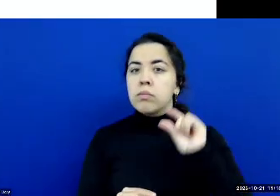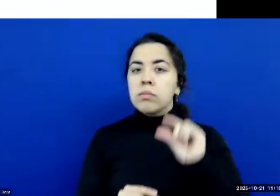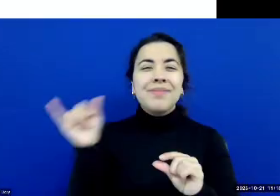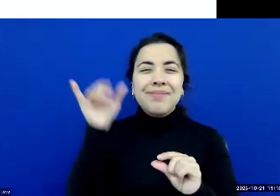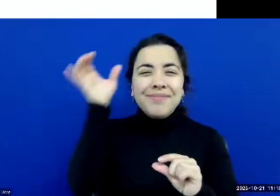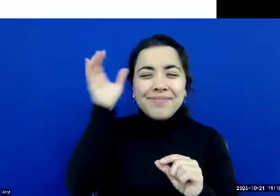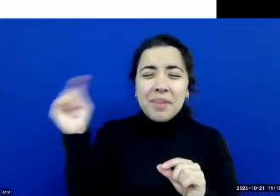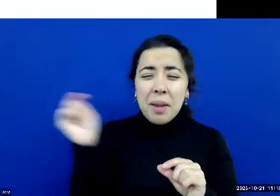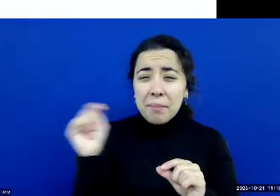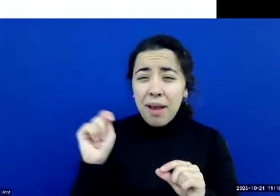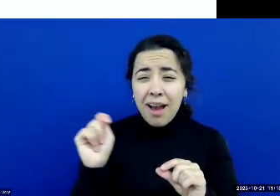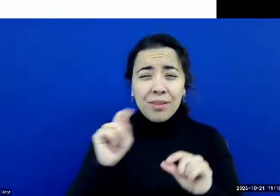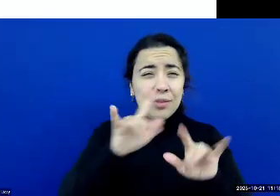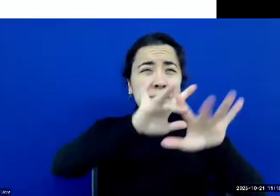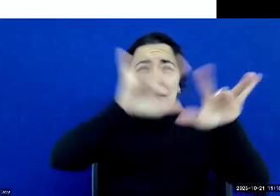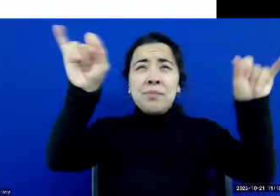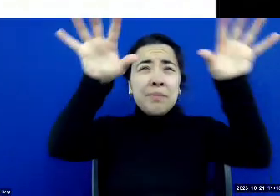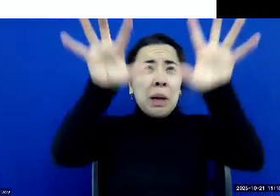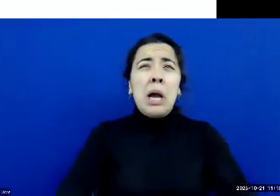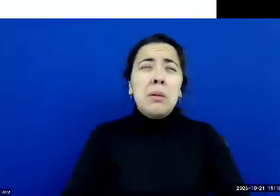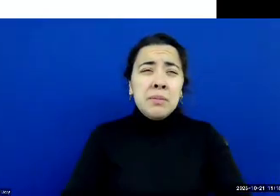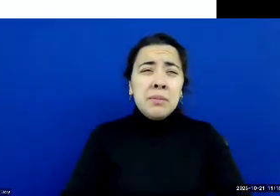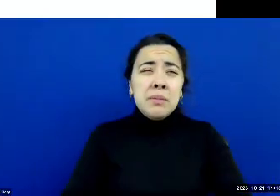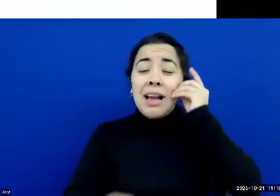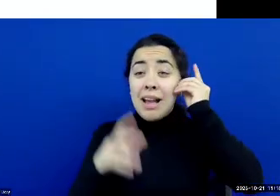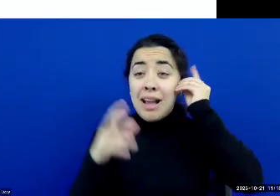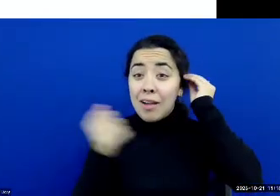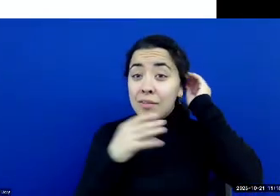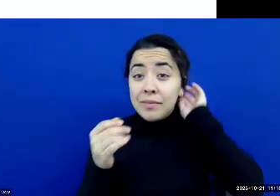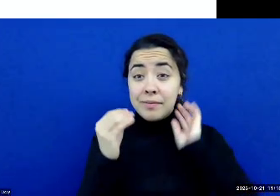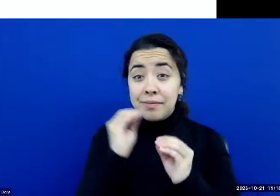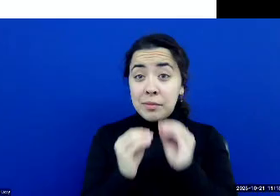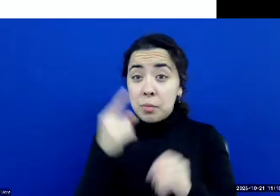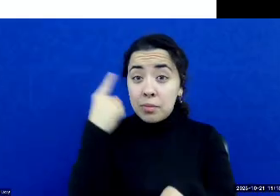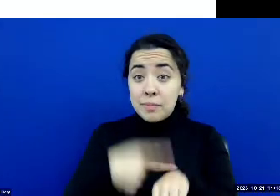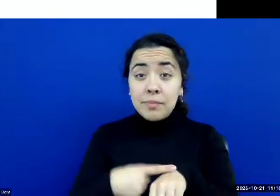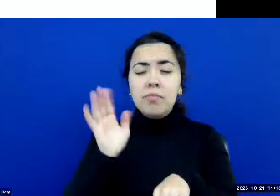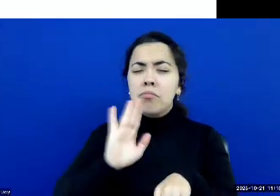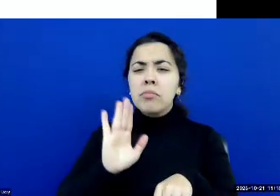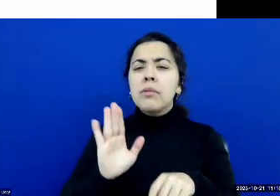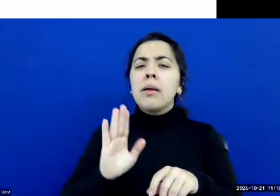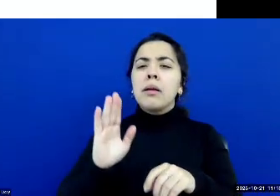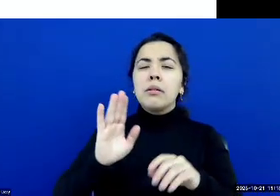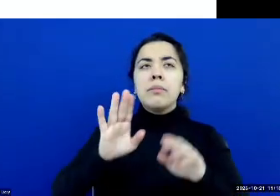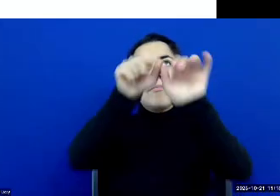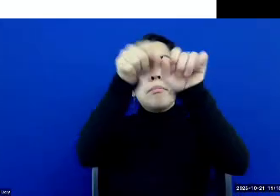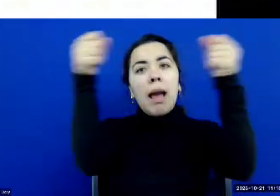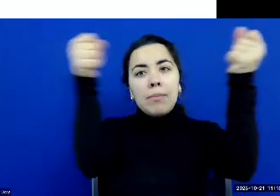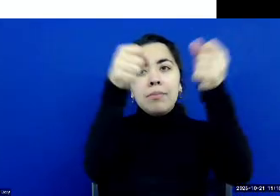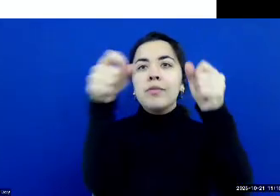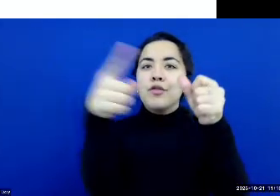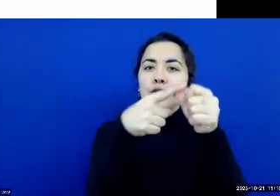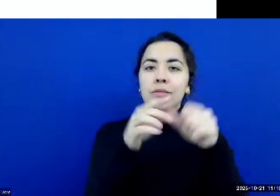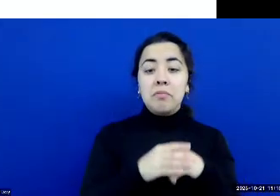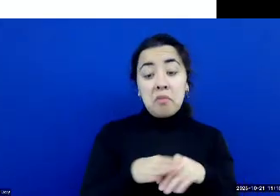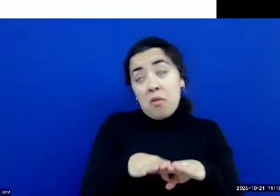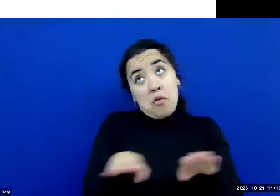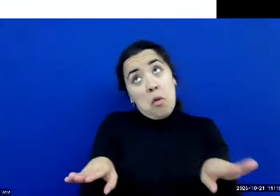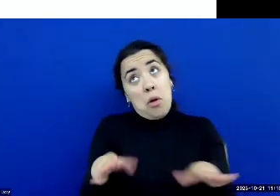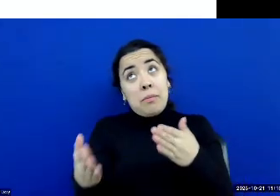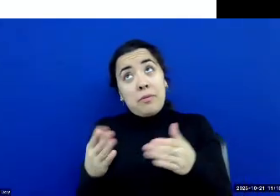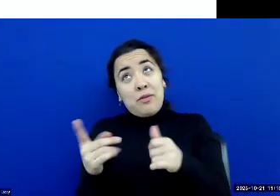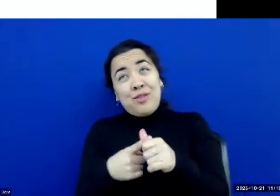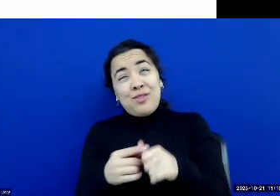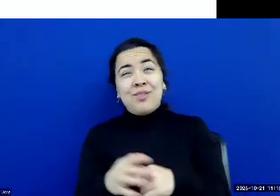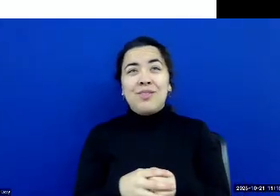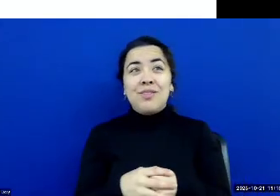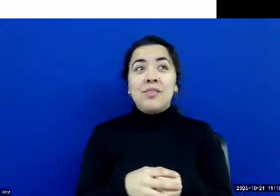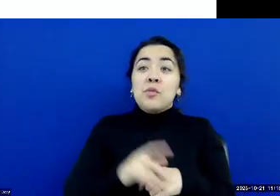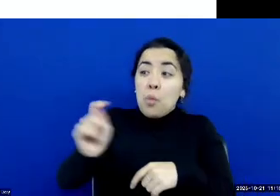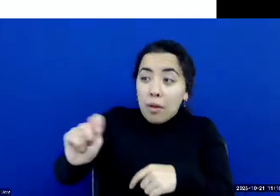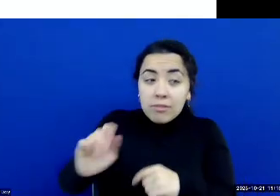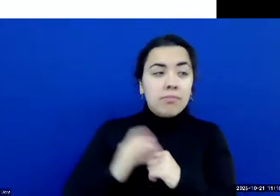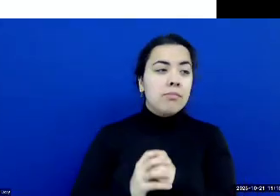Kathleen DeForest: You can't do everything all at once. You do the cabinets, well, you probably do the flooring first, and then you do the cabinets and the toilet. You do one piece at a time.